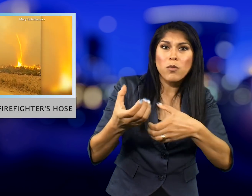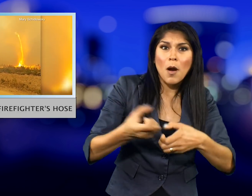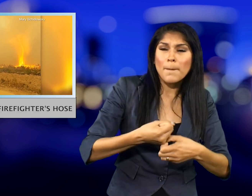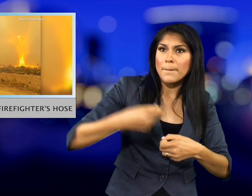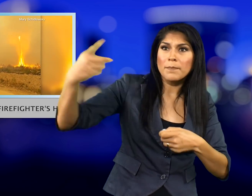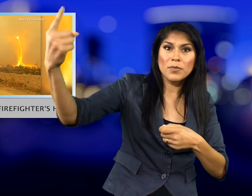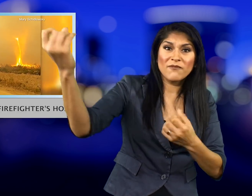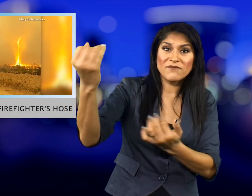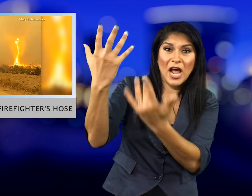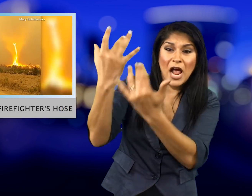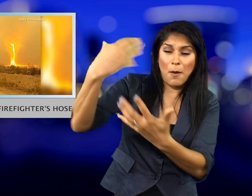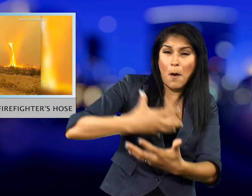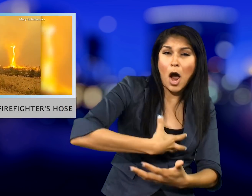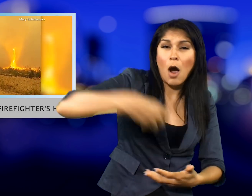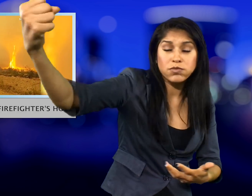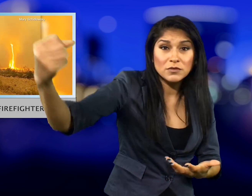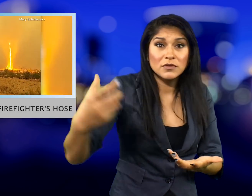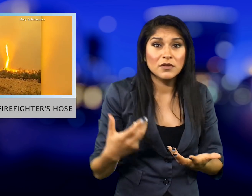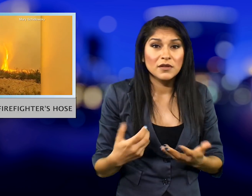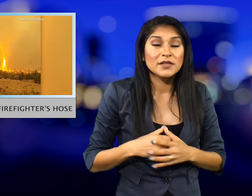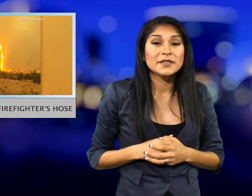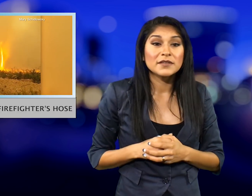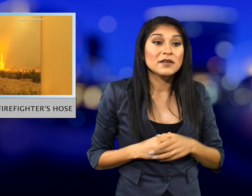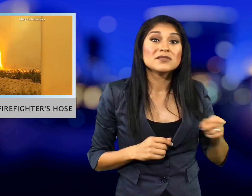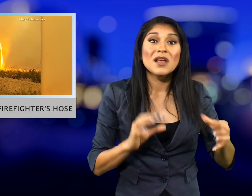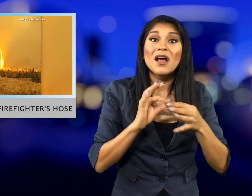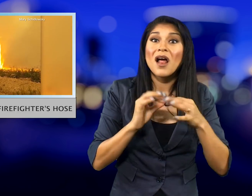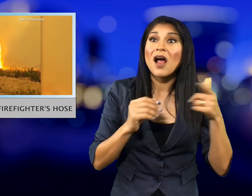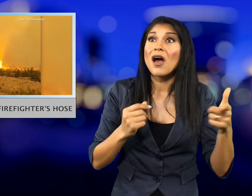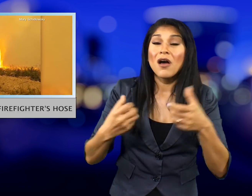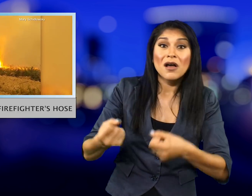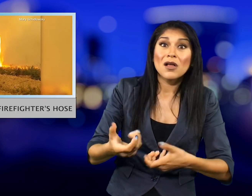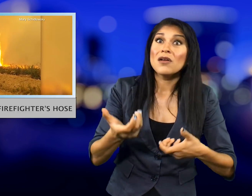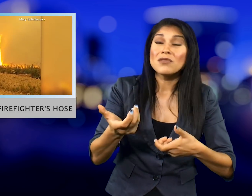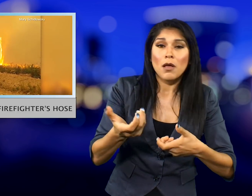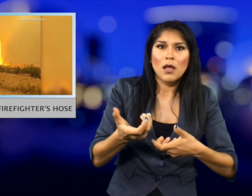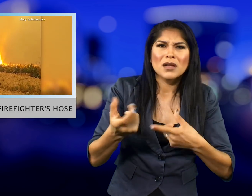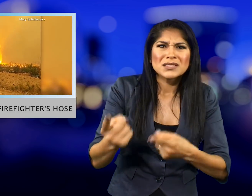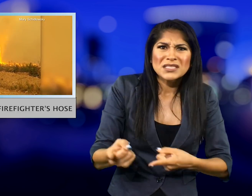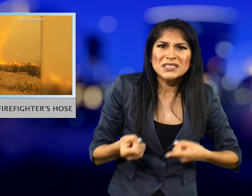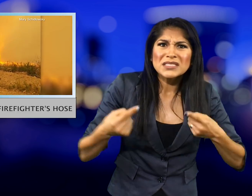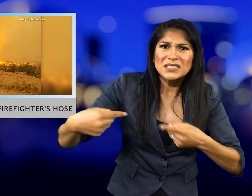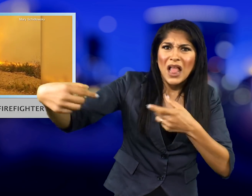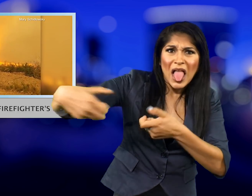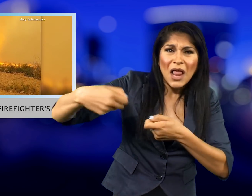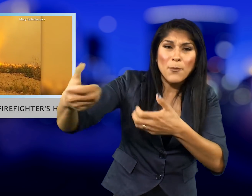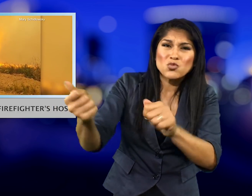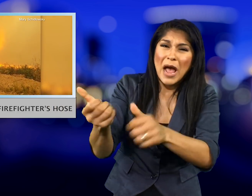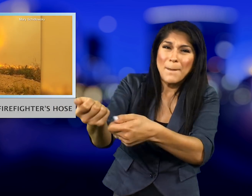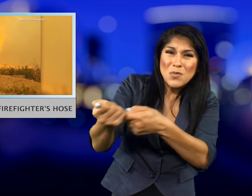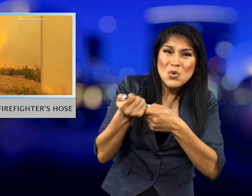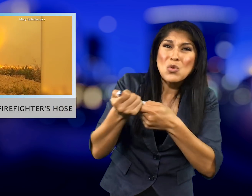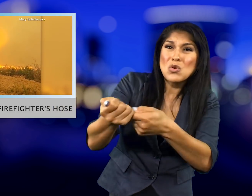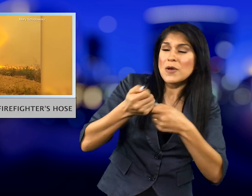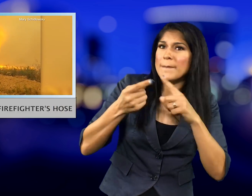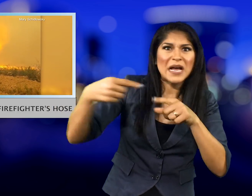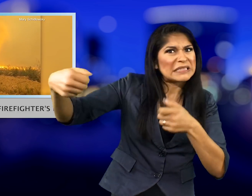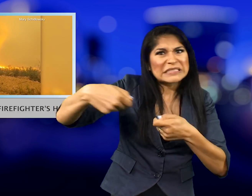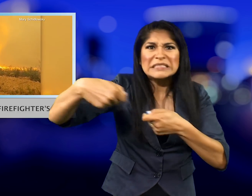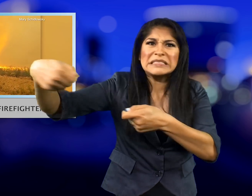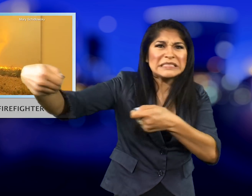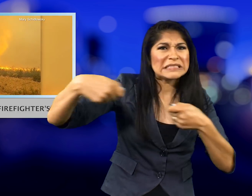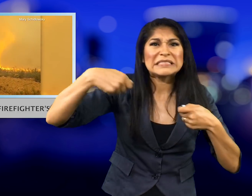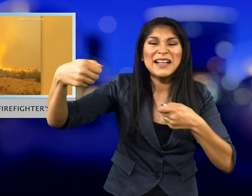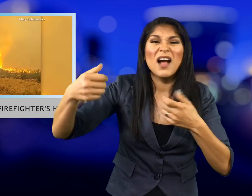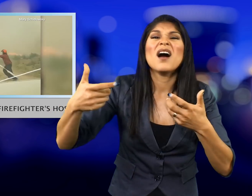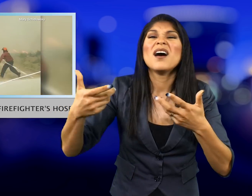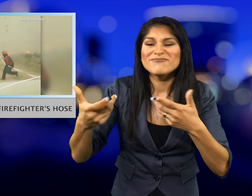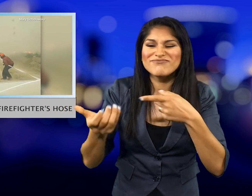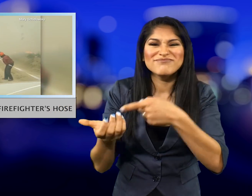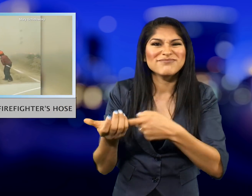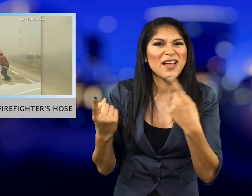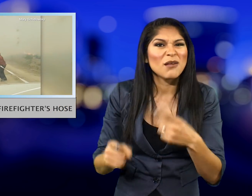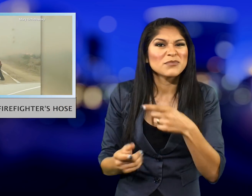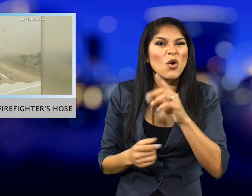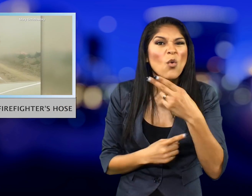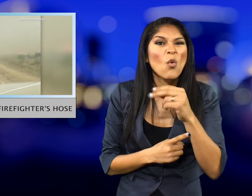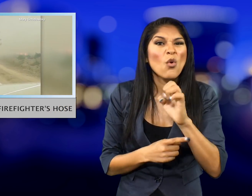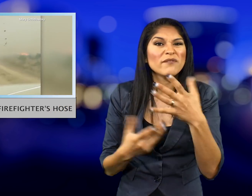Schidlowsky said they played tug-of-war with it but the hose ended up melting.